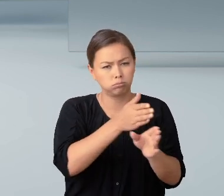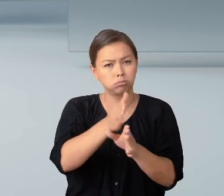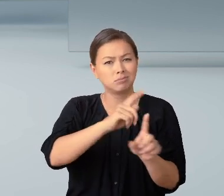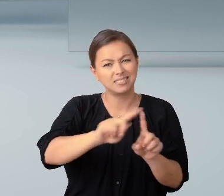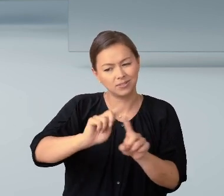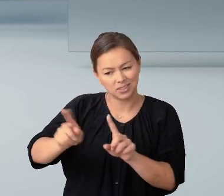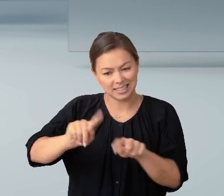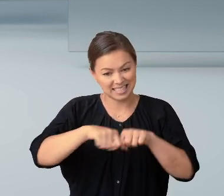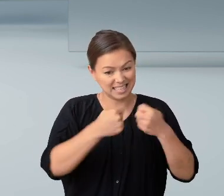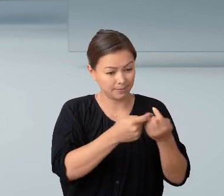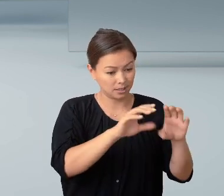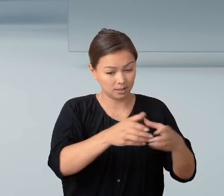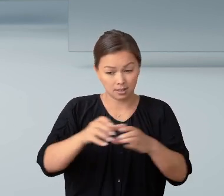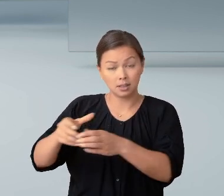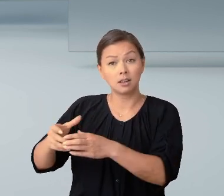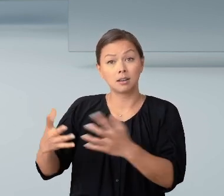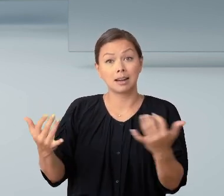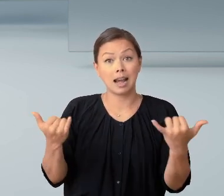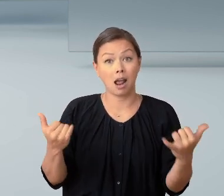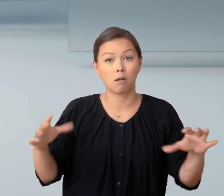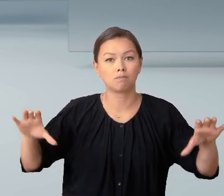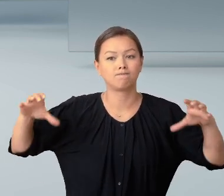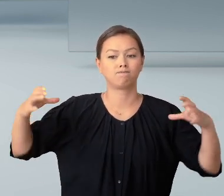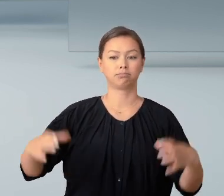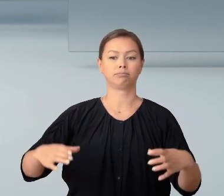application and it gives you all the insights you need to drive